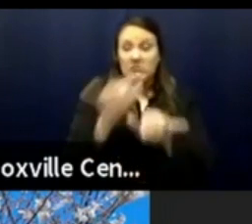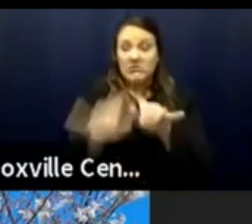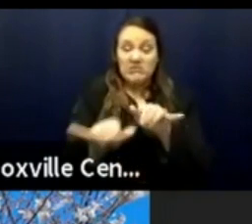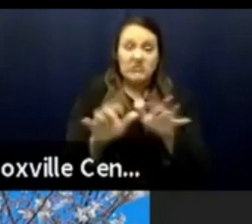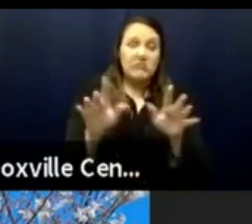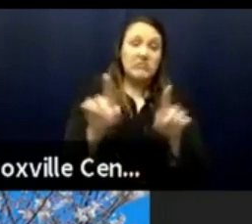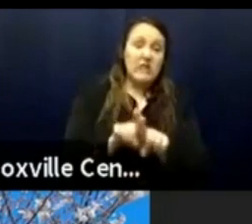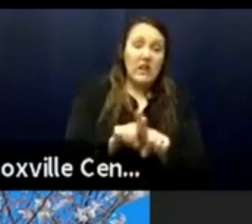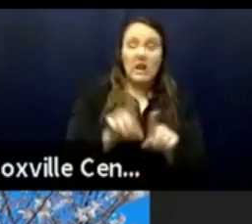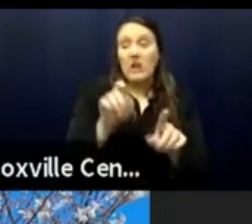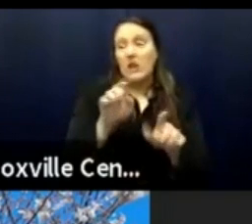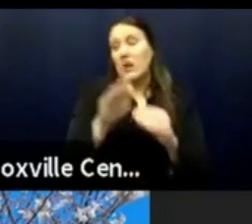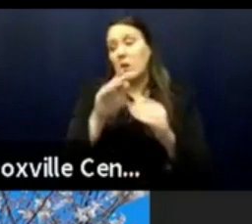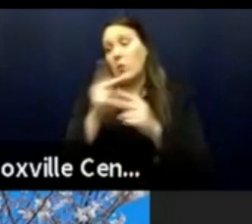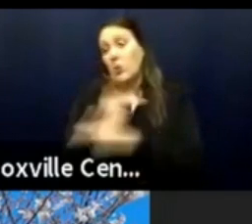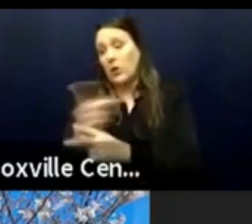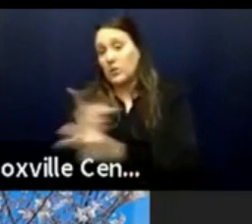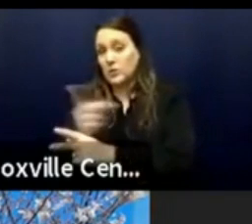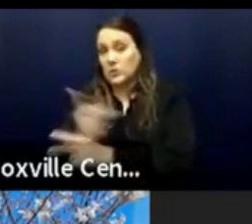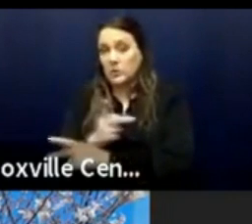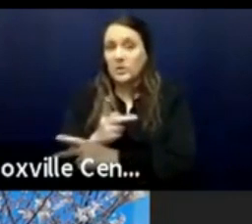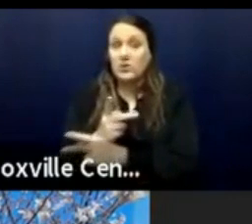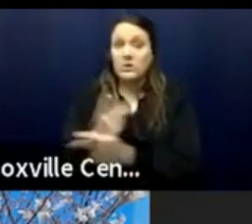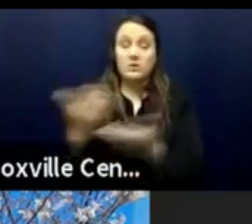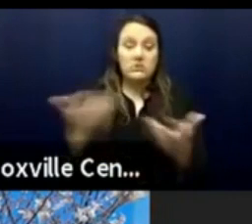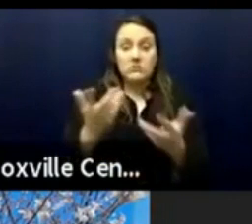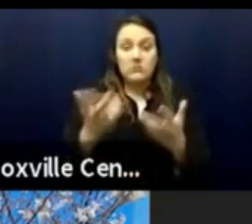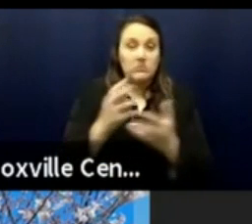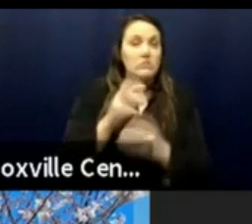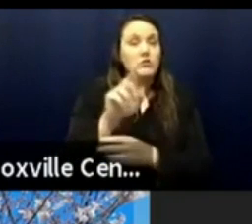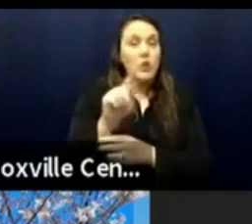OVERALL WHAT WE MEAN BY THIS IS WHAT ARE WE TRYING TO DO TO MY